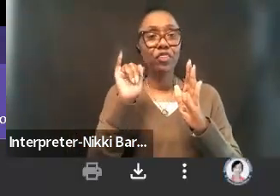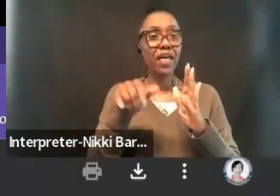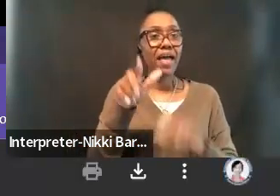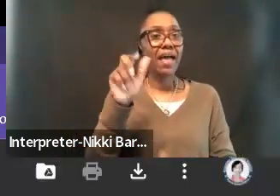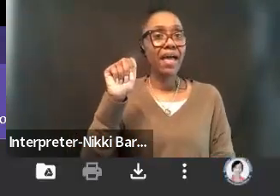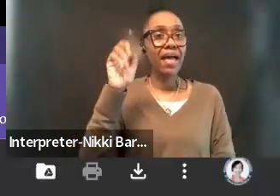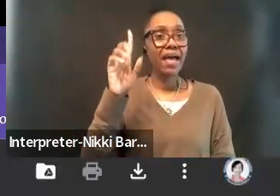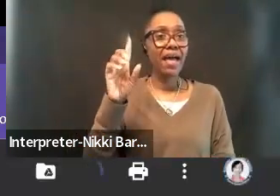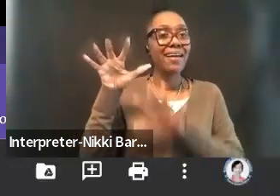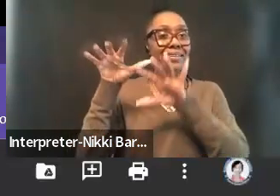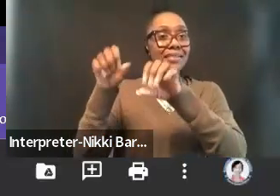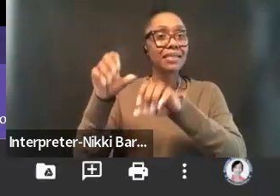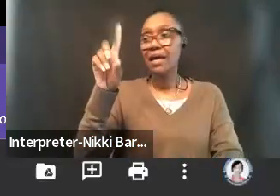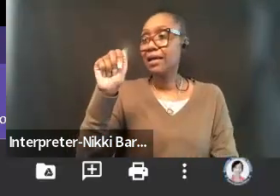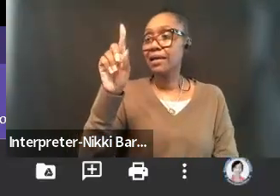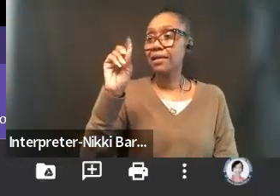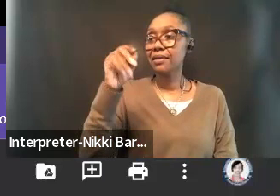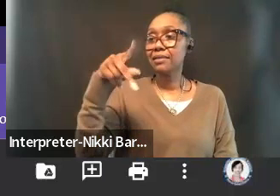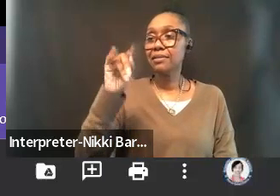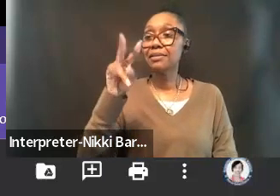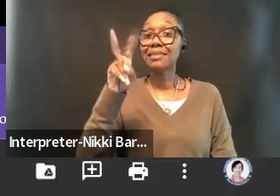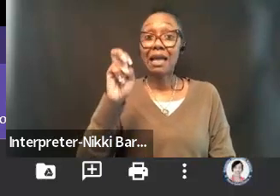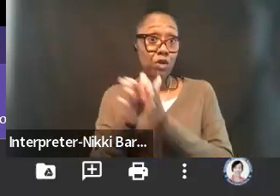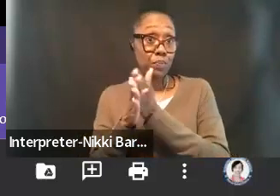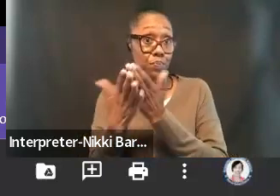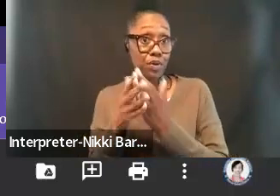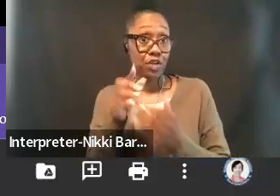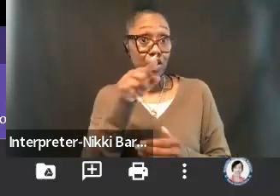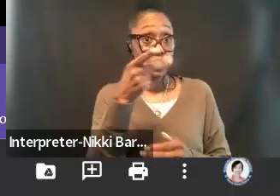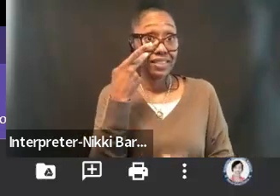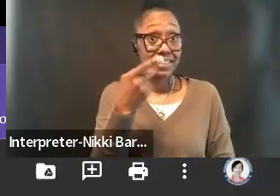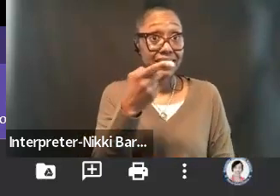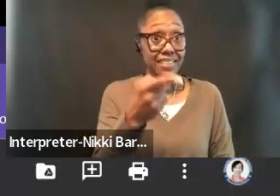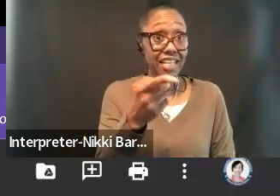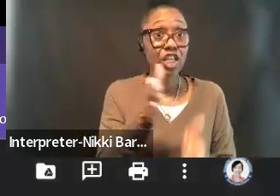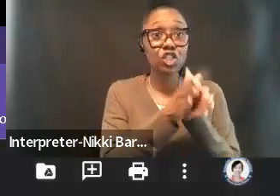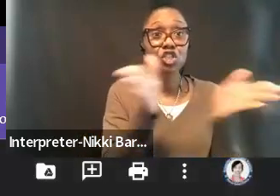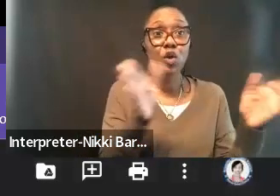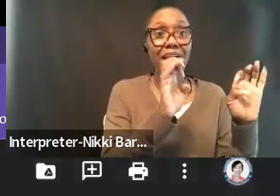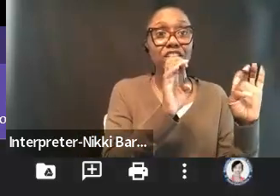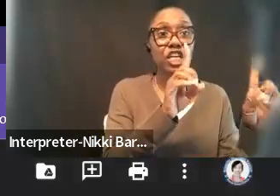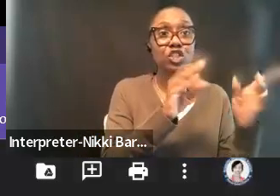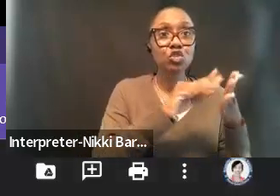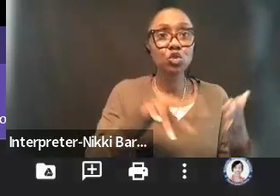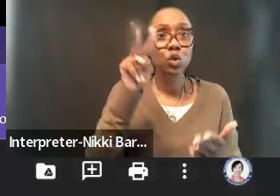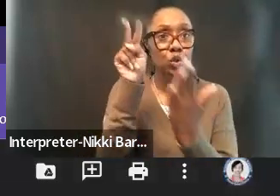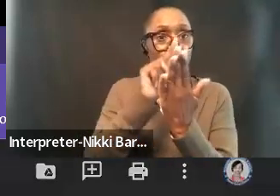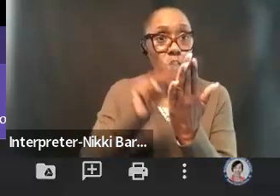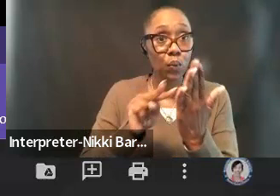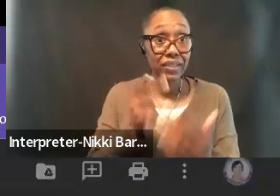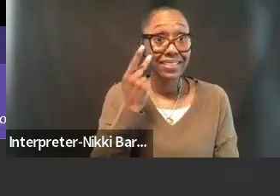Reading that the GENED students were reading and we input it, we put in pictures and every time the character was mentioned, we put the characters on that same page.